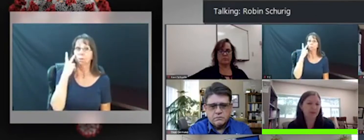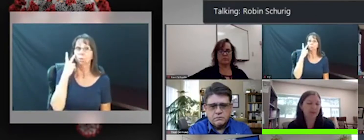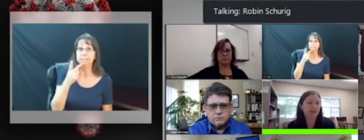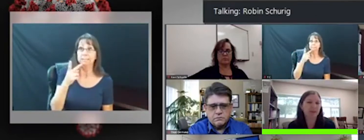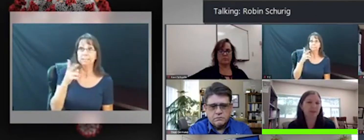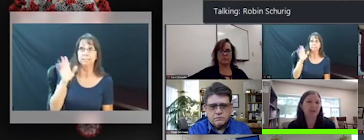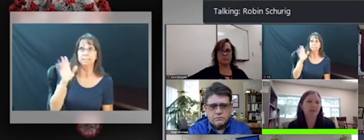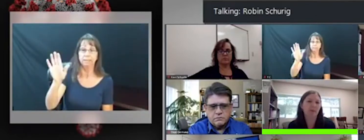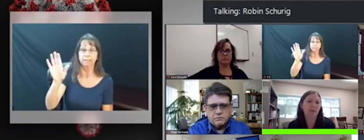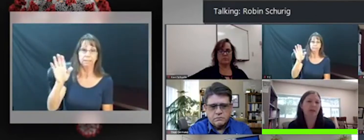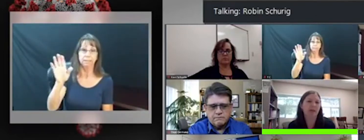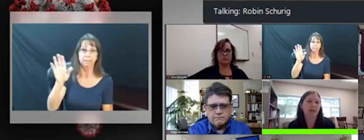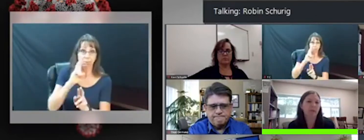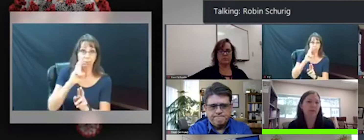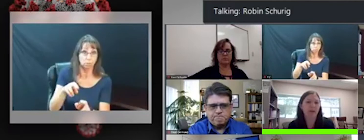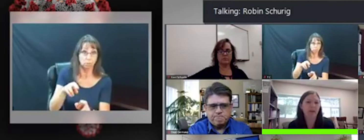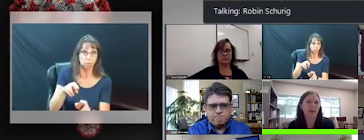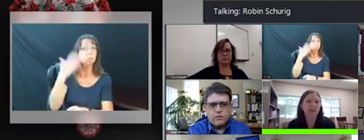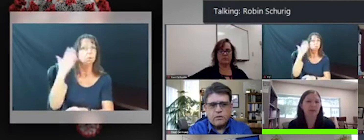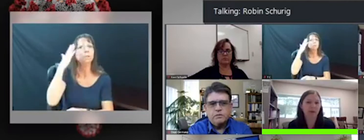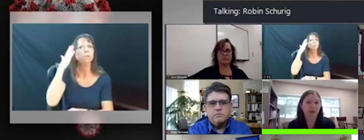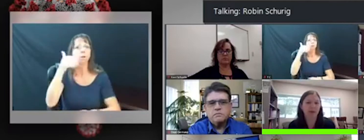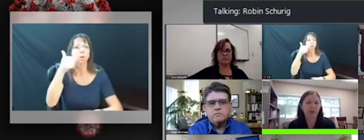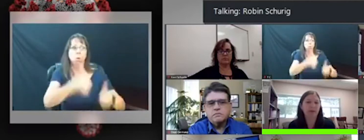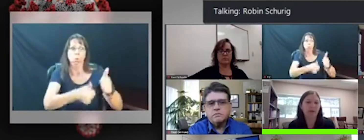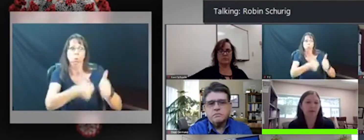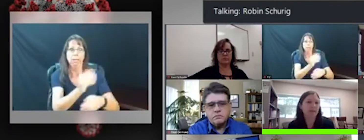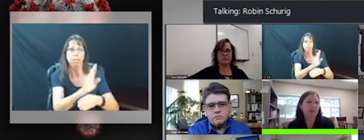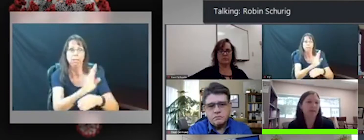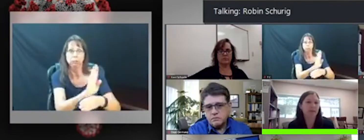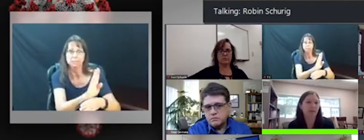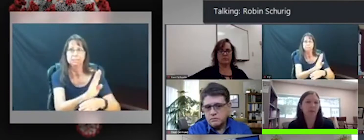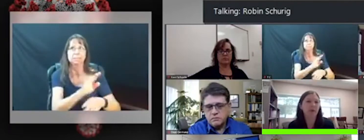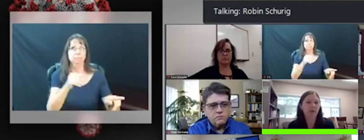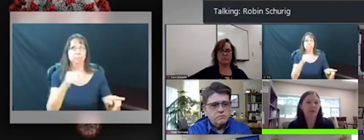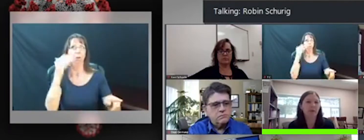businesses they visited, but we get numbers of how many businesses in our county they visited and so